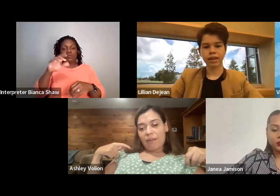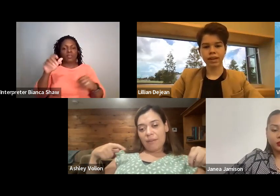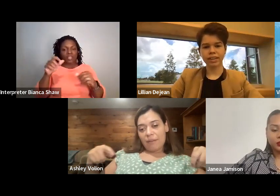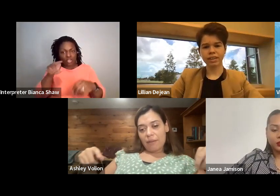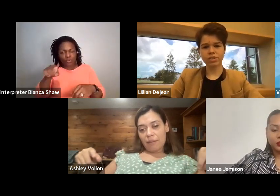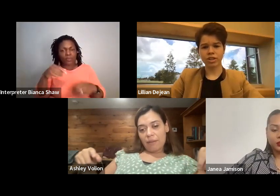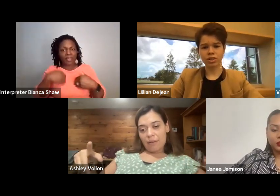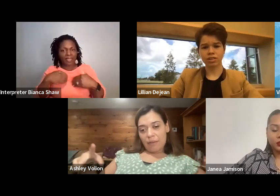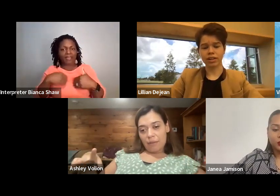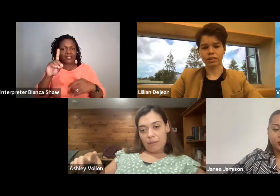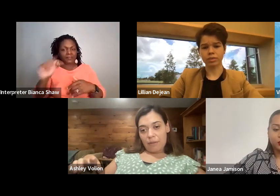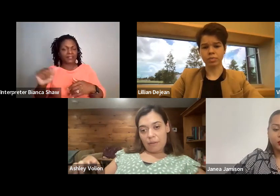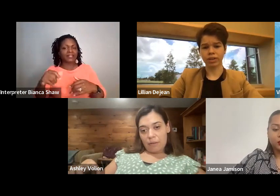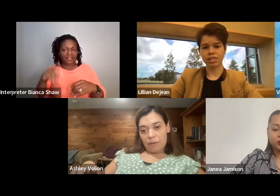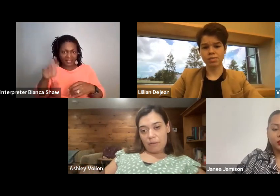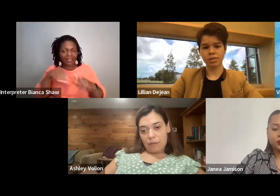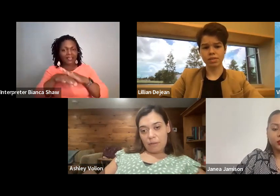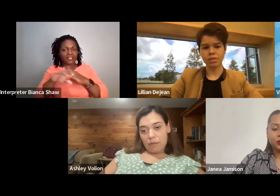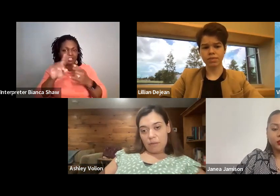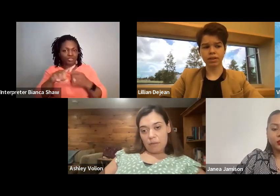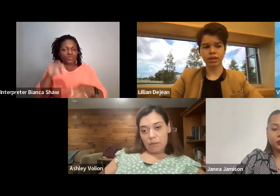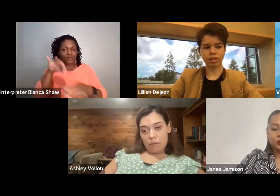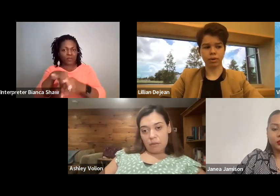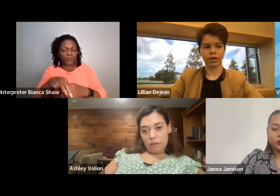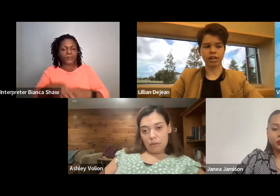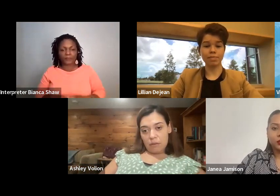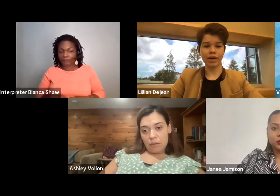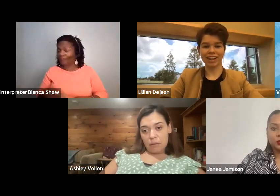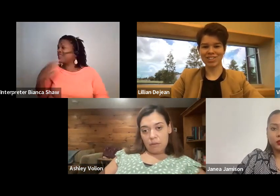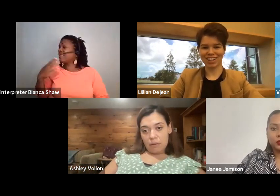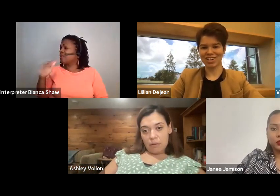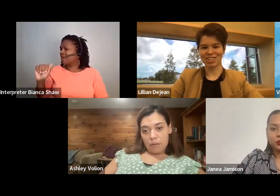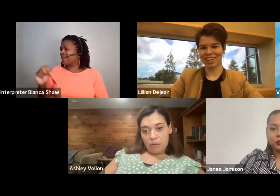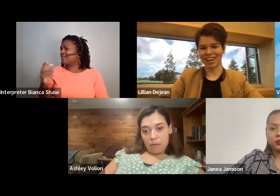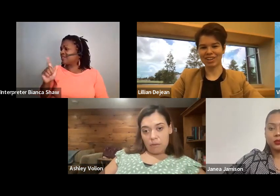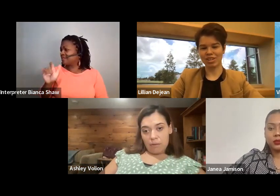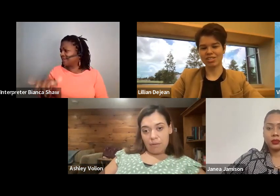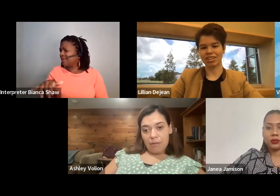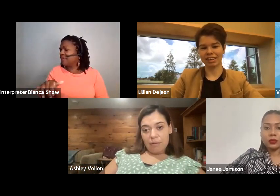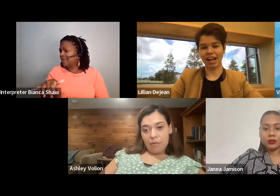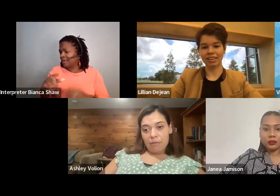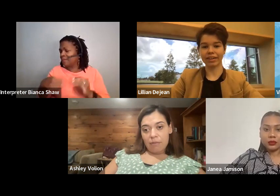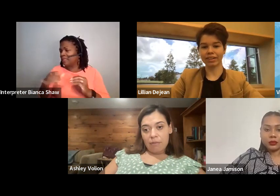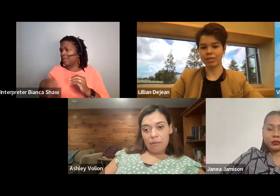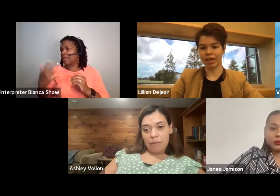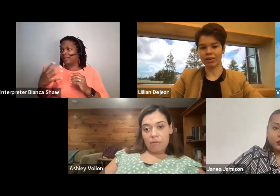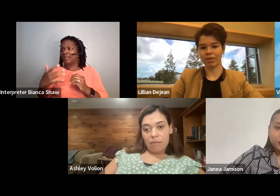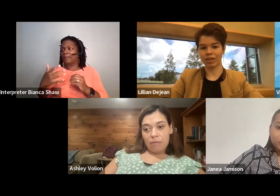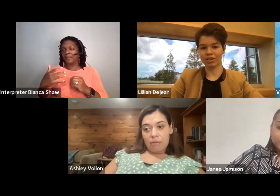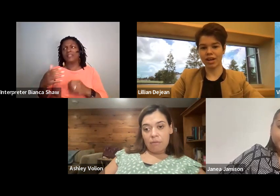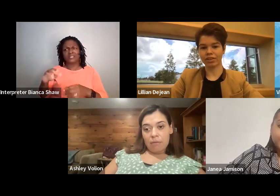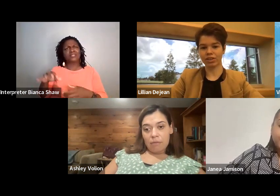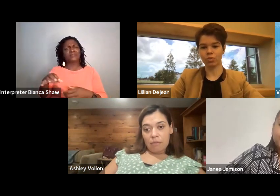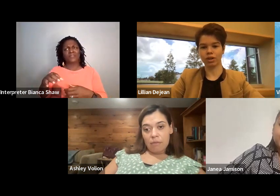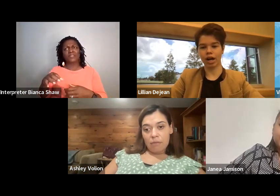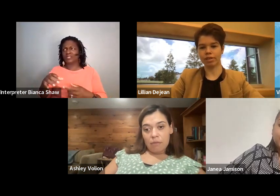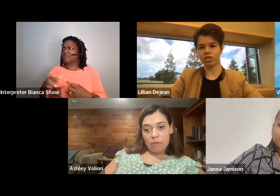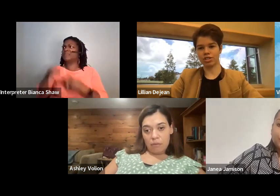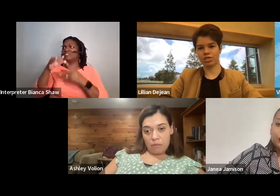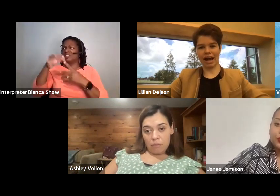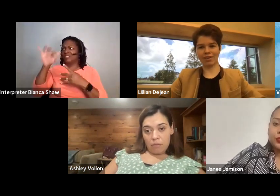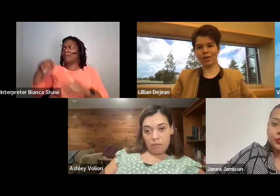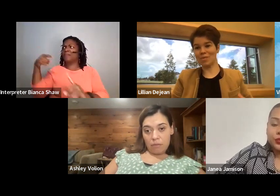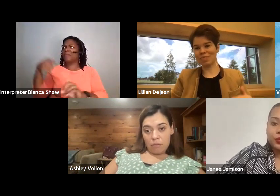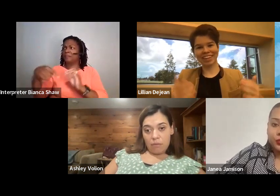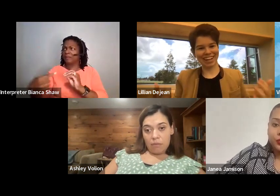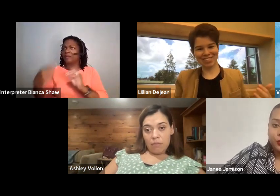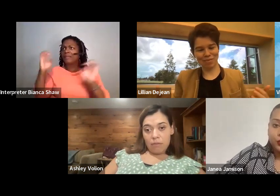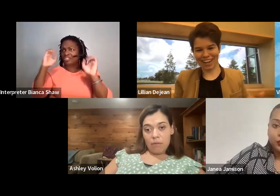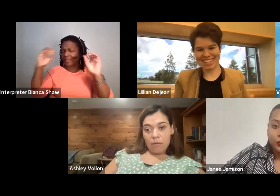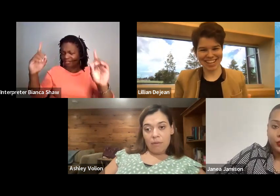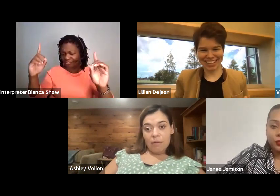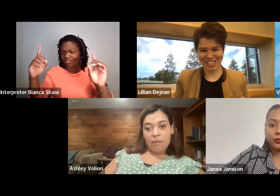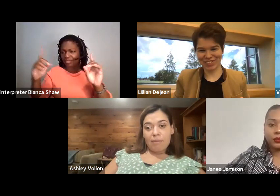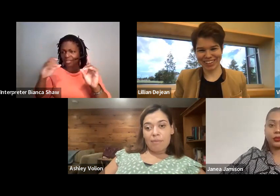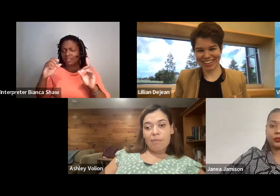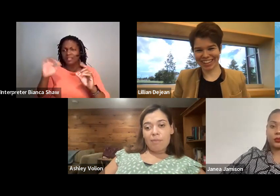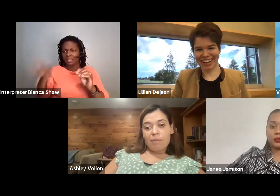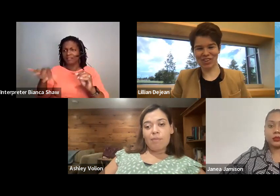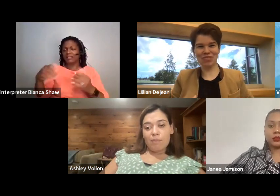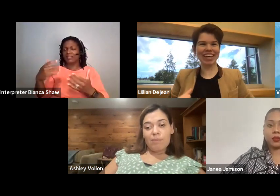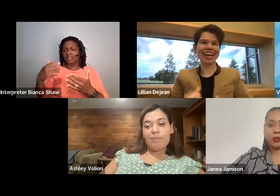Thank you. touch on a lot of great points, but specifically the part about education, how you don't necessarily get that letter in the mail, you know, telling you what a accommodations you have, and that even applies to any disability